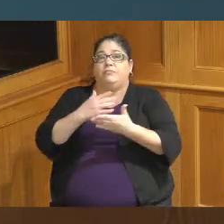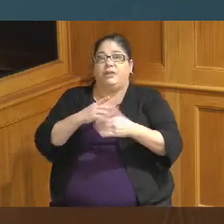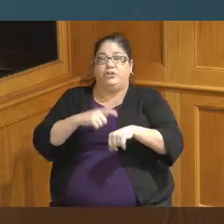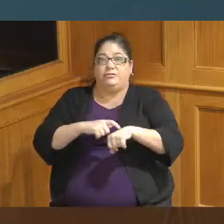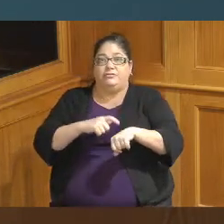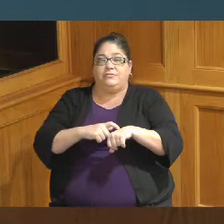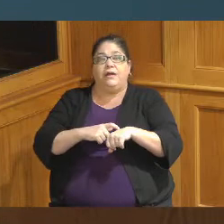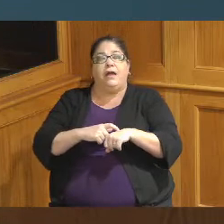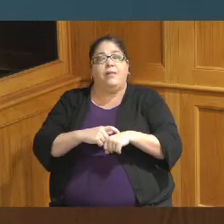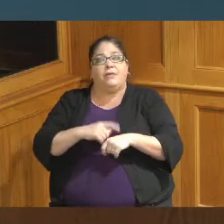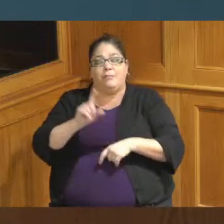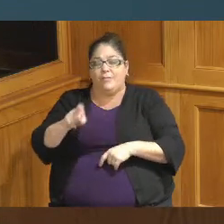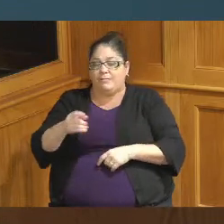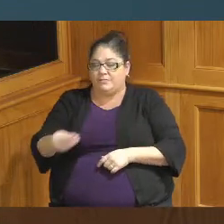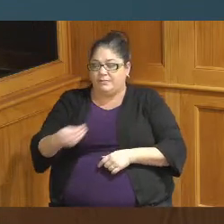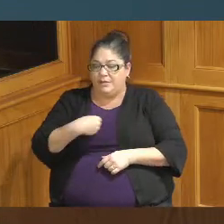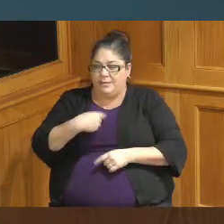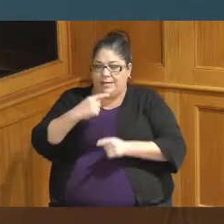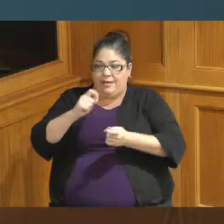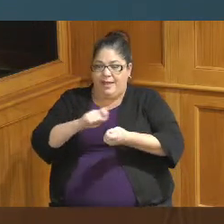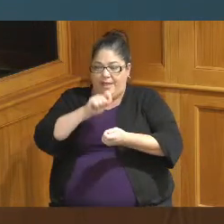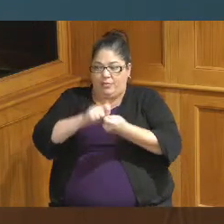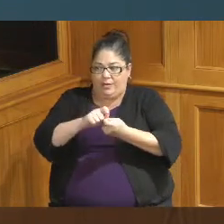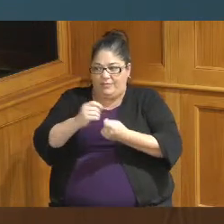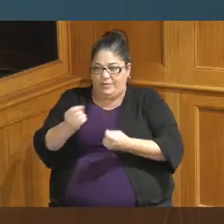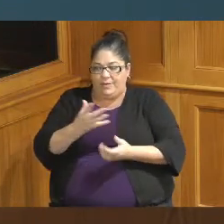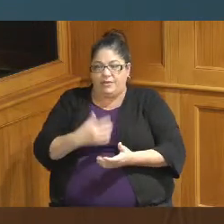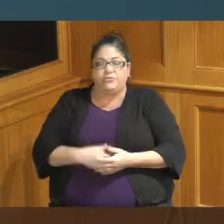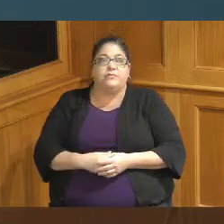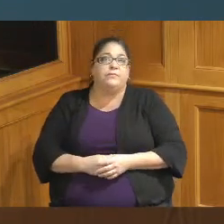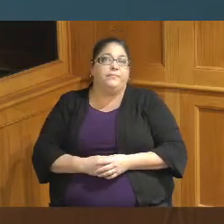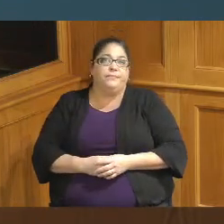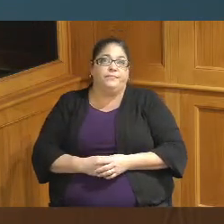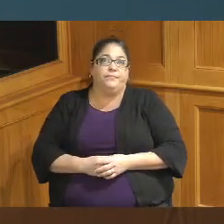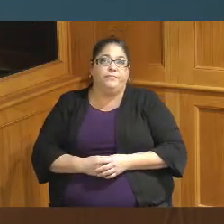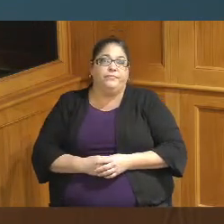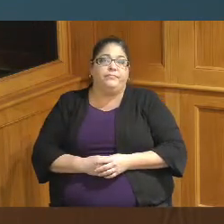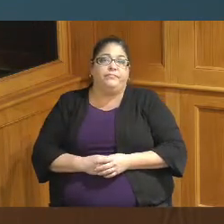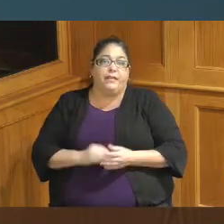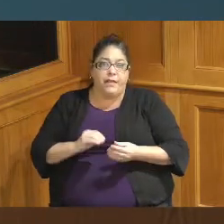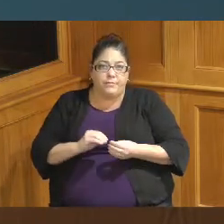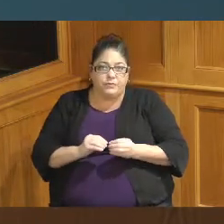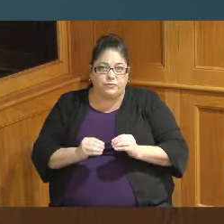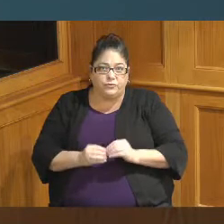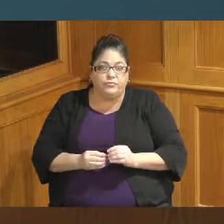got to have accurate information I got to have accurate numbers I got to know how it's gonna